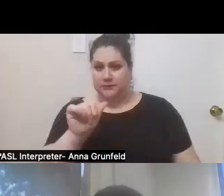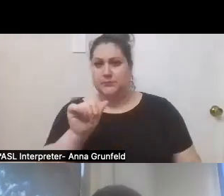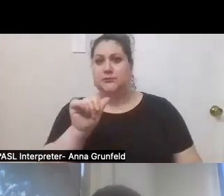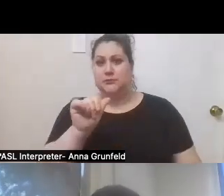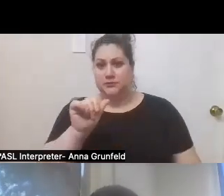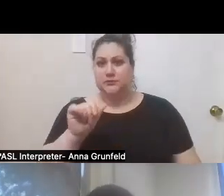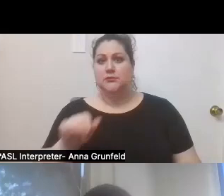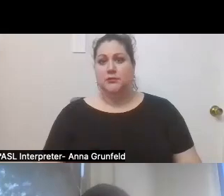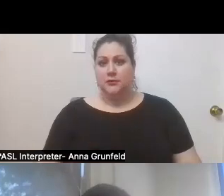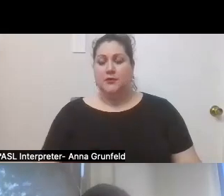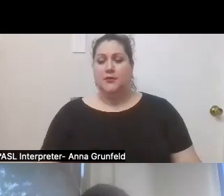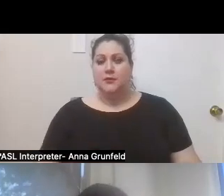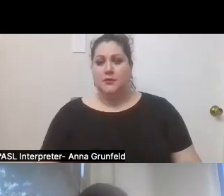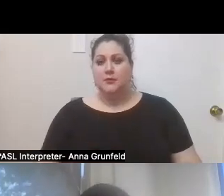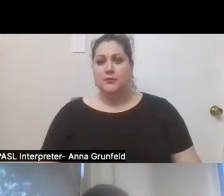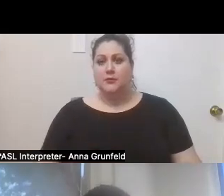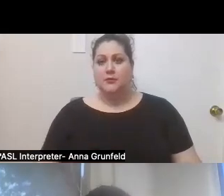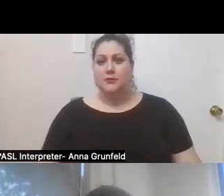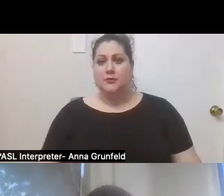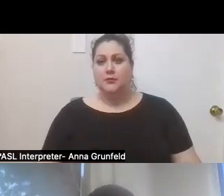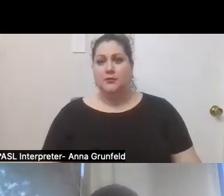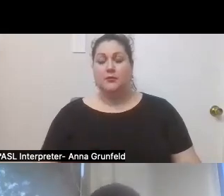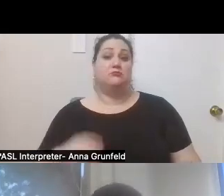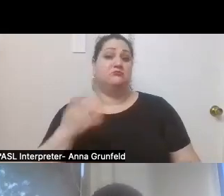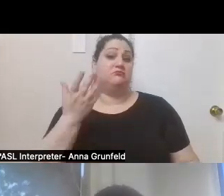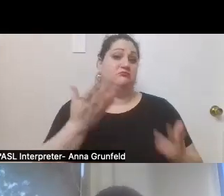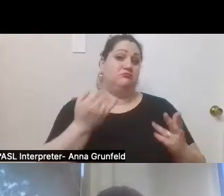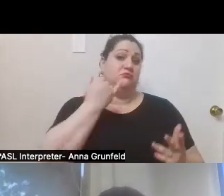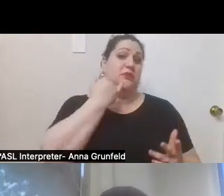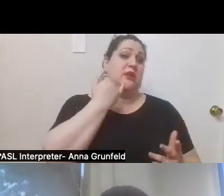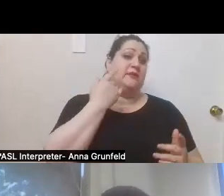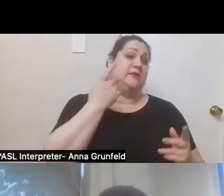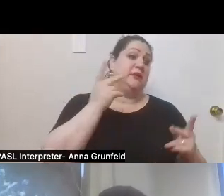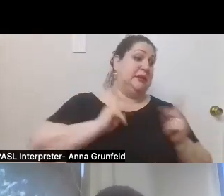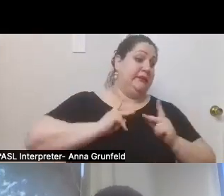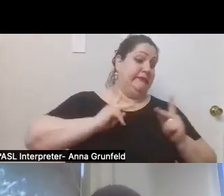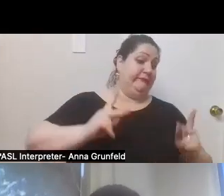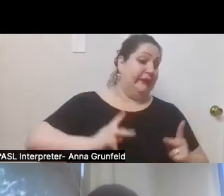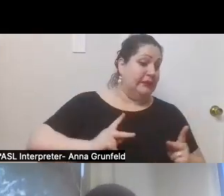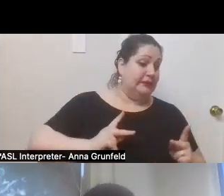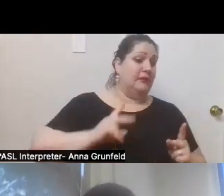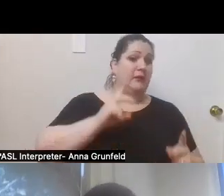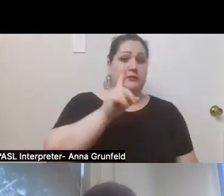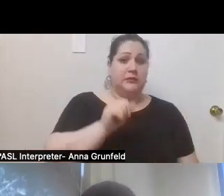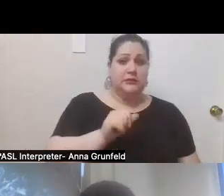Whether it was a physical or emotional or spiritual and a mental.